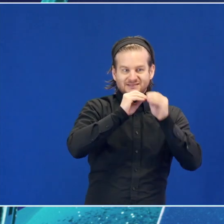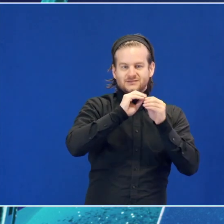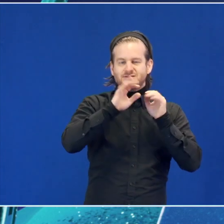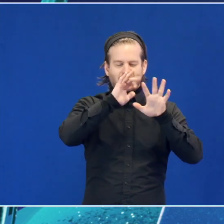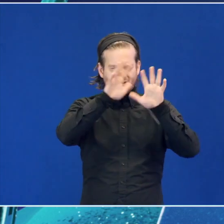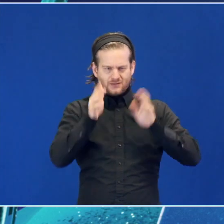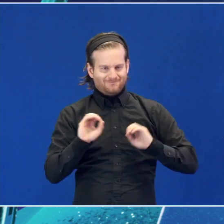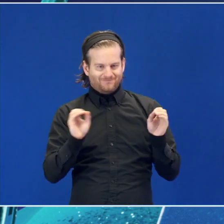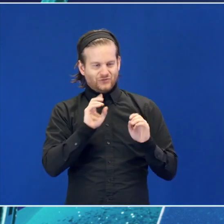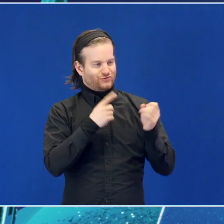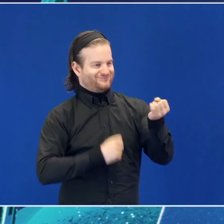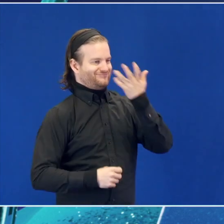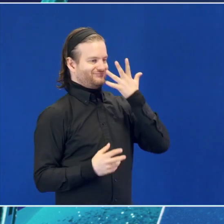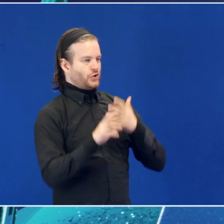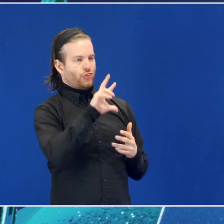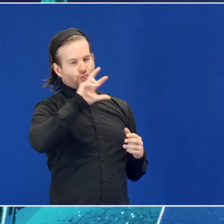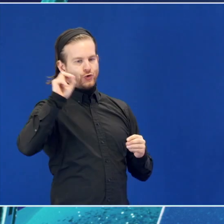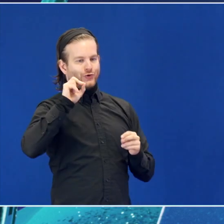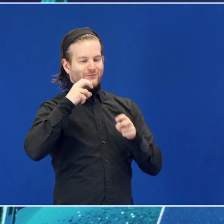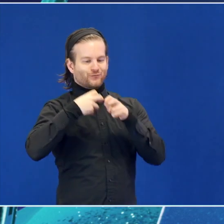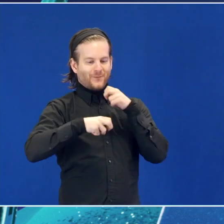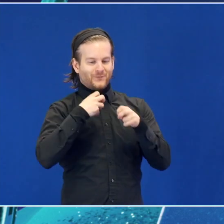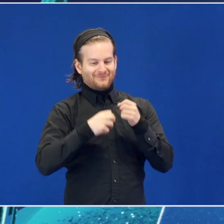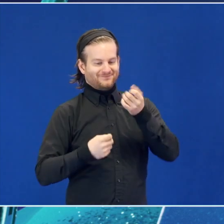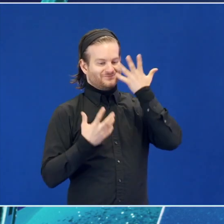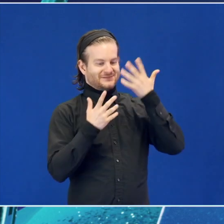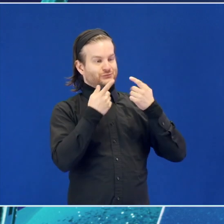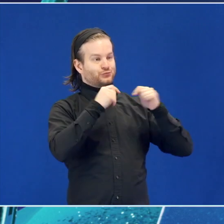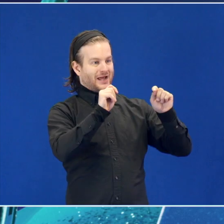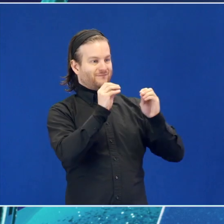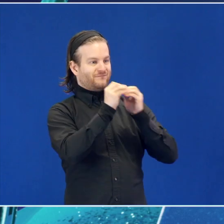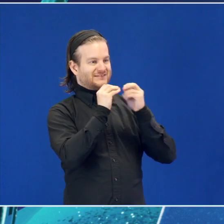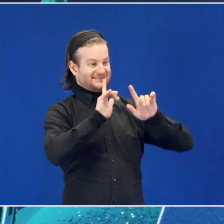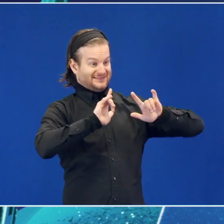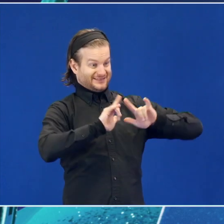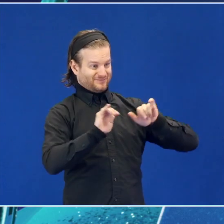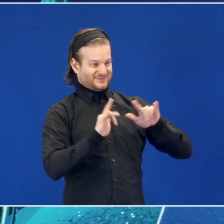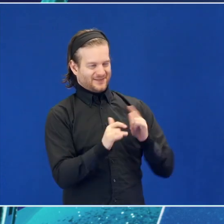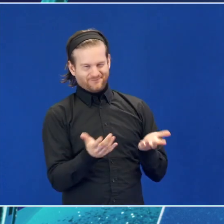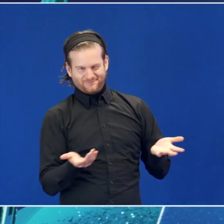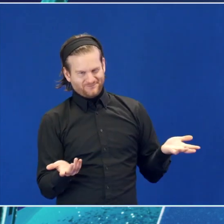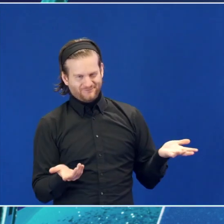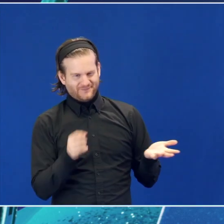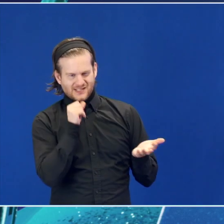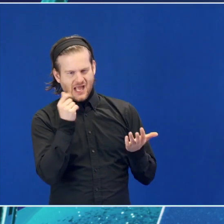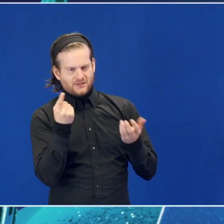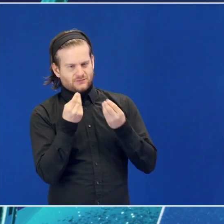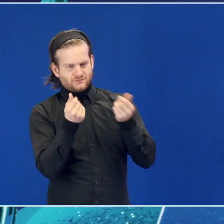to fix all at once was -- just inundated the context entirely. There were no guardrails, there was nothing.